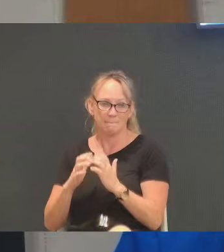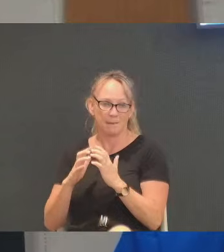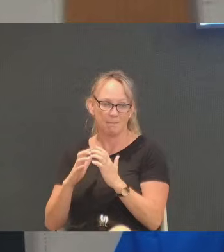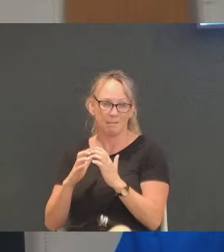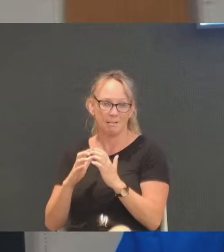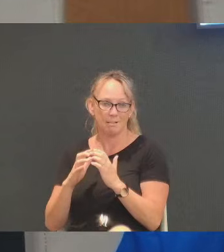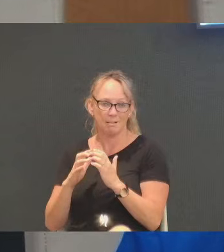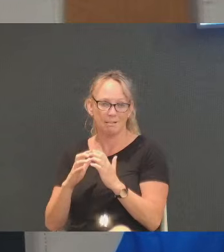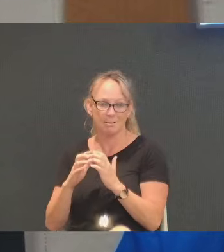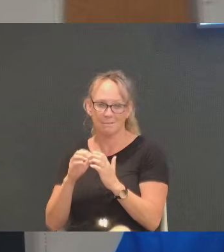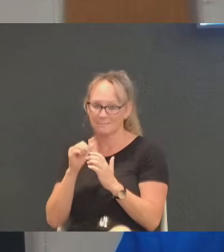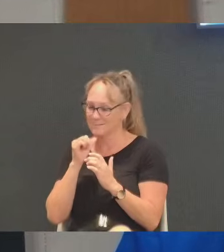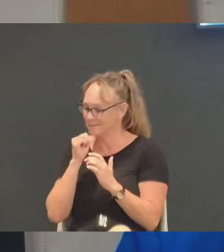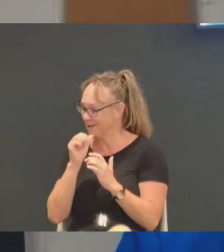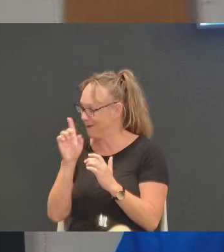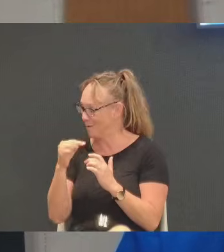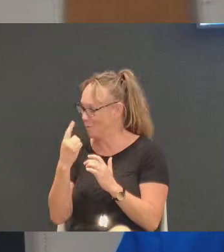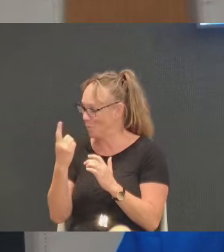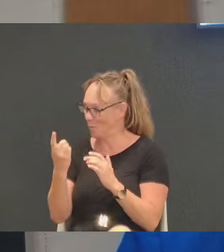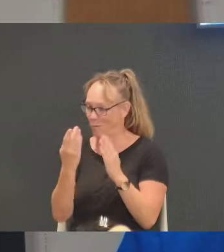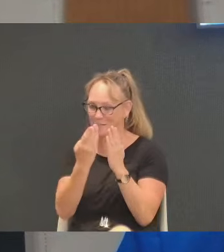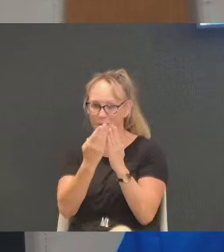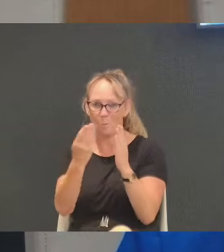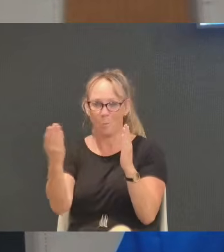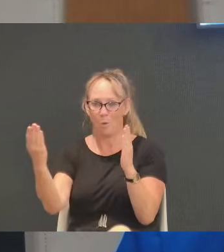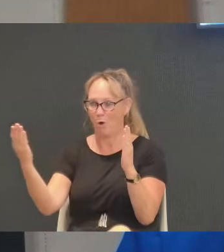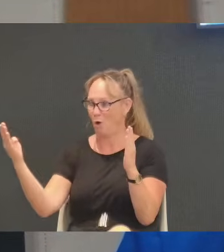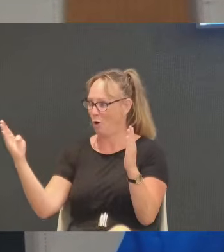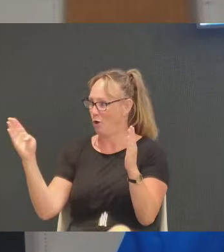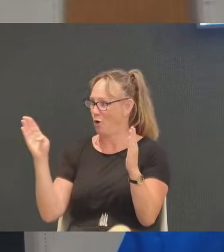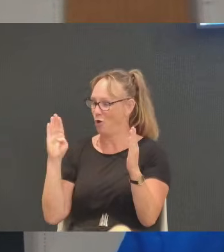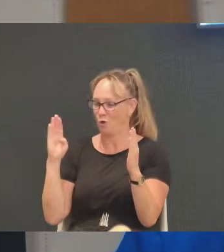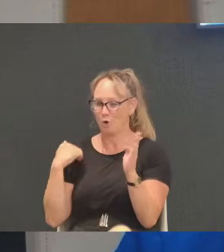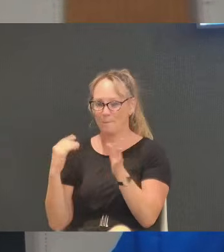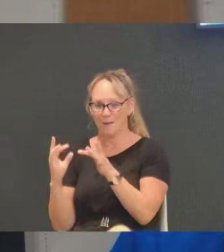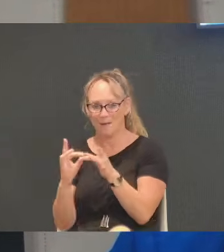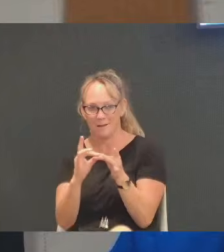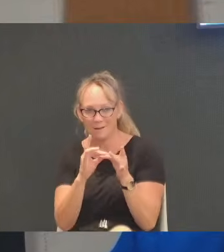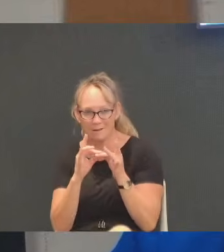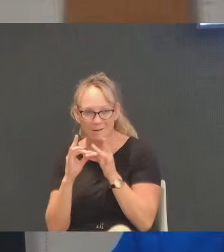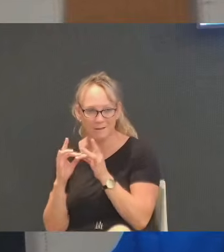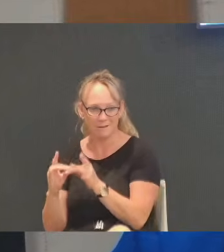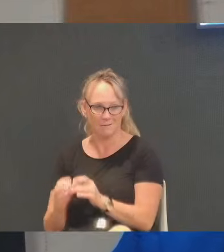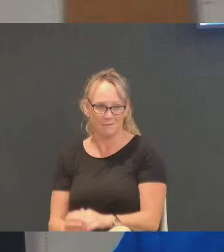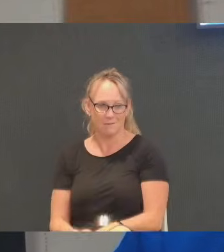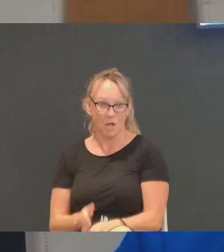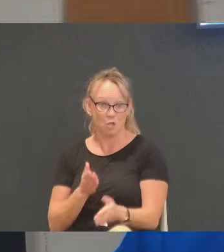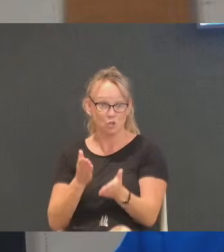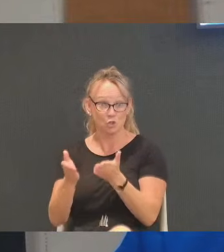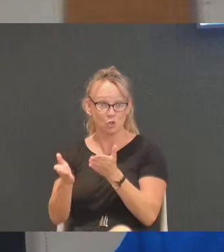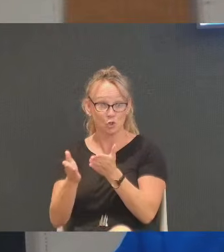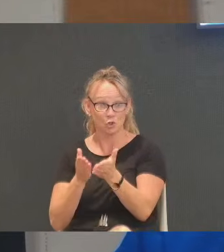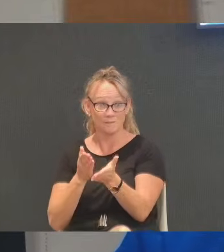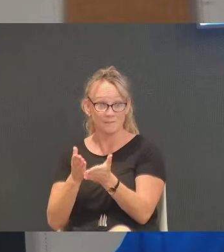walls. we've consolidated different services here so it becomes a one-stop one-of-a-kind and we've